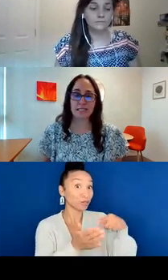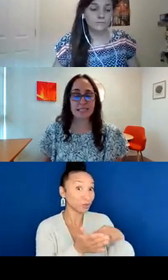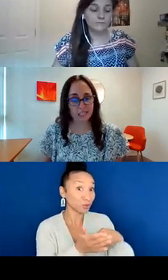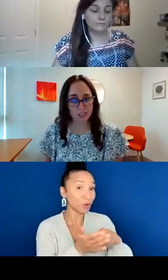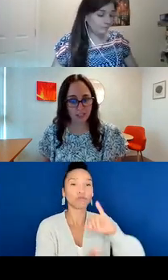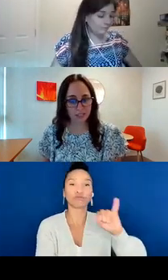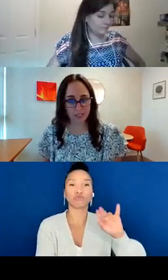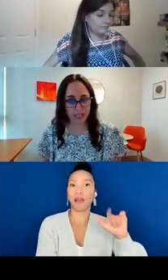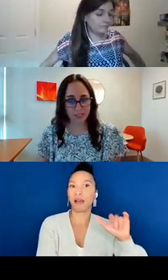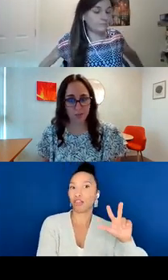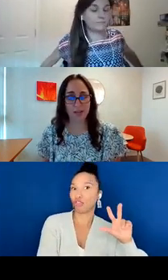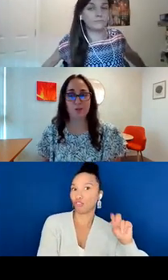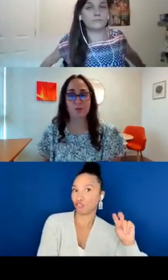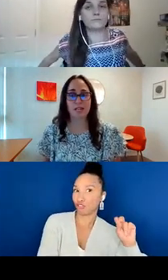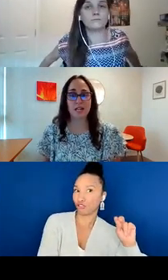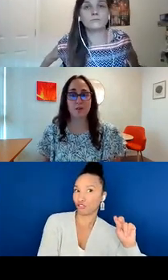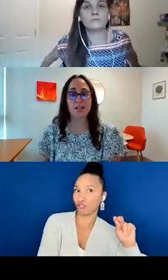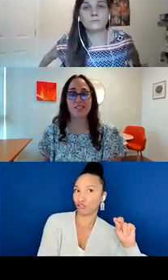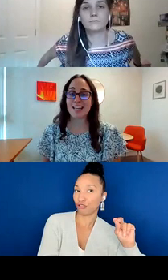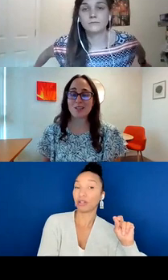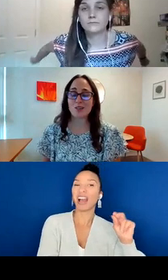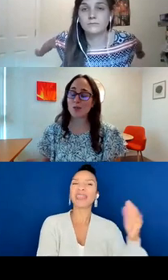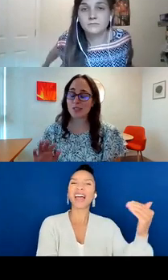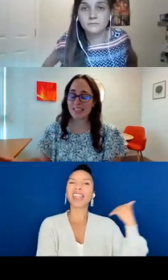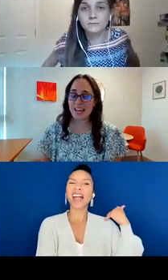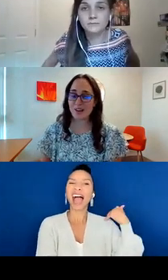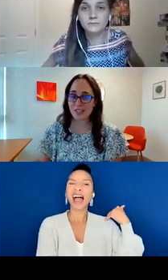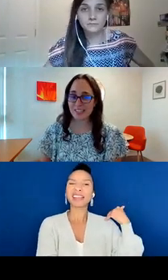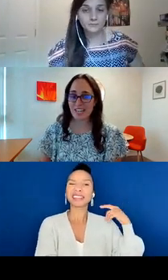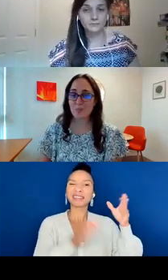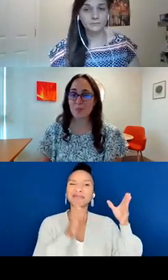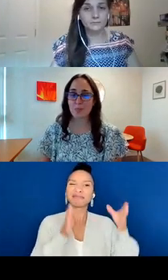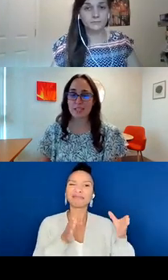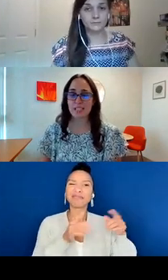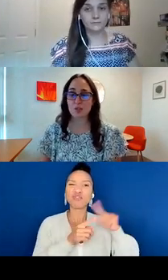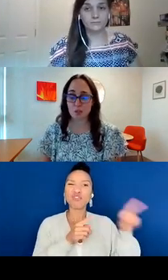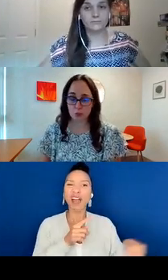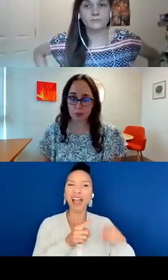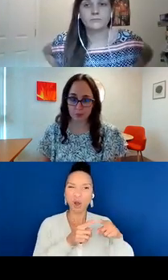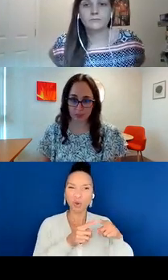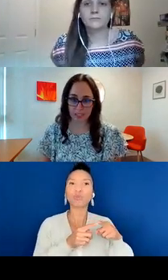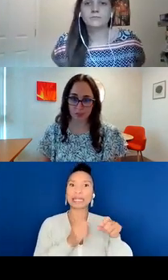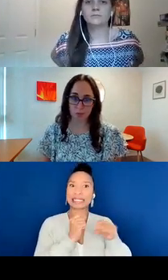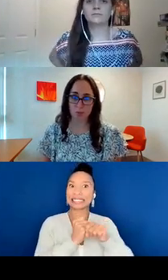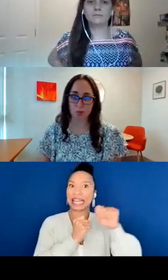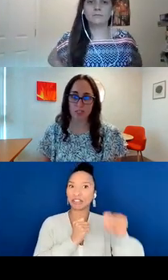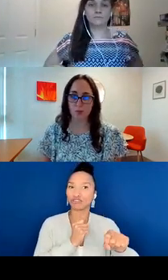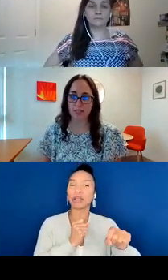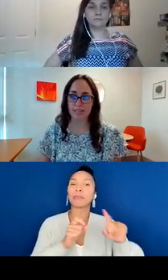There was an extension given last round. And I'm not saying they're ruling that out this time. But please do complete your reports